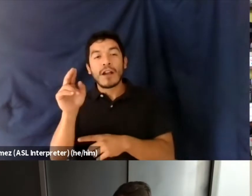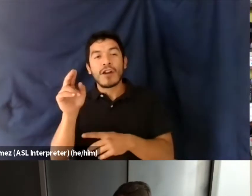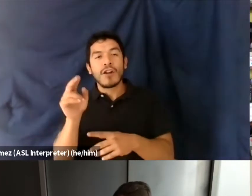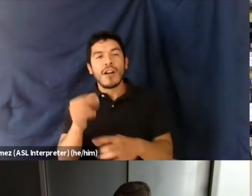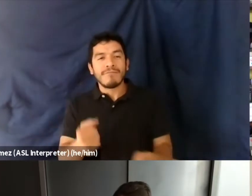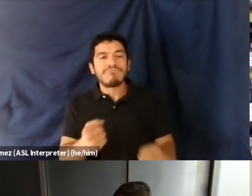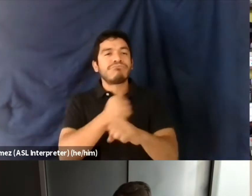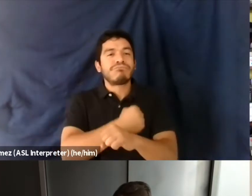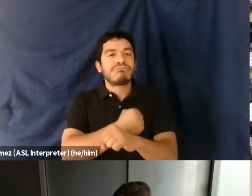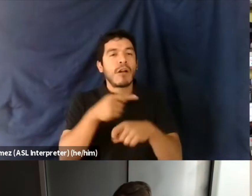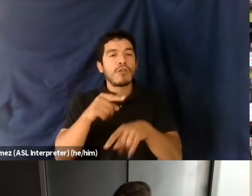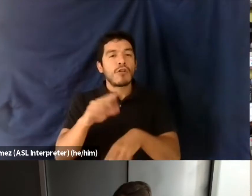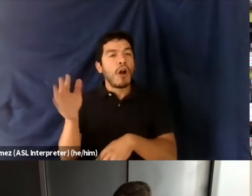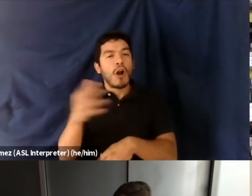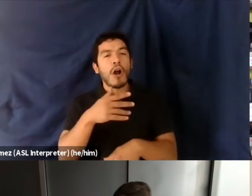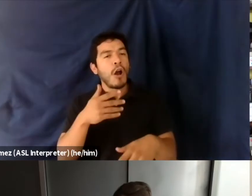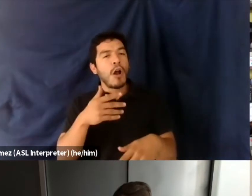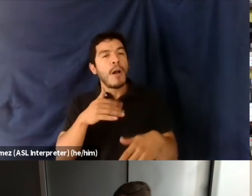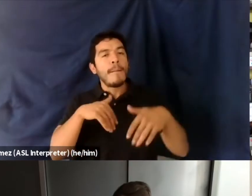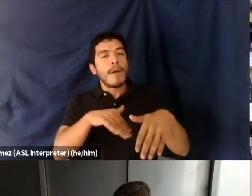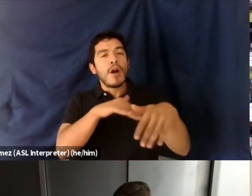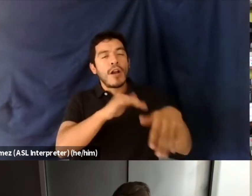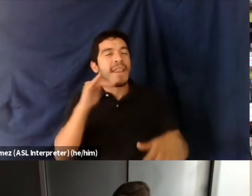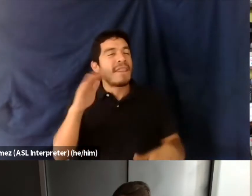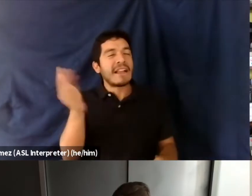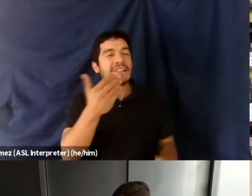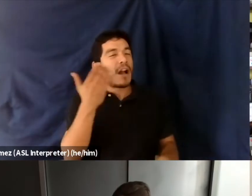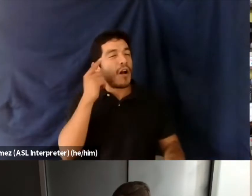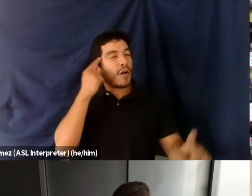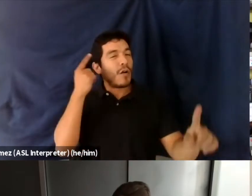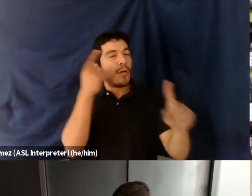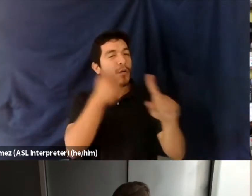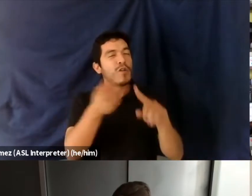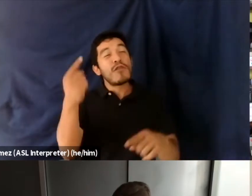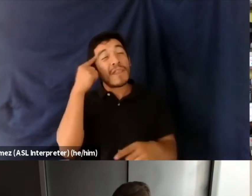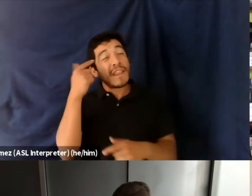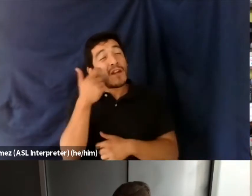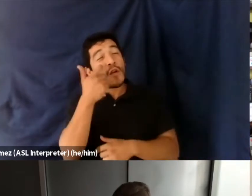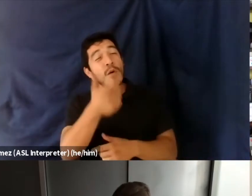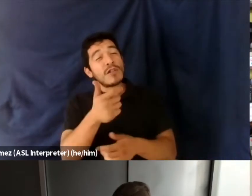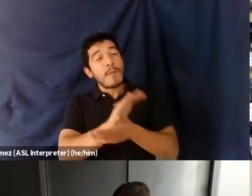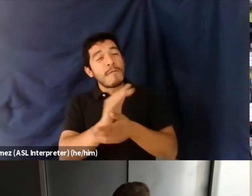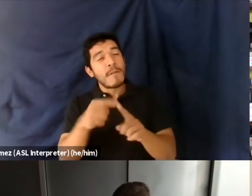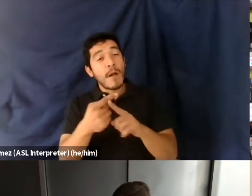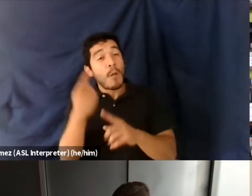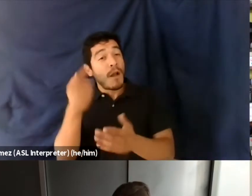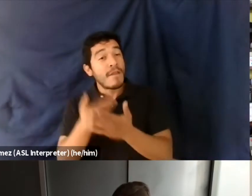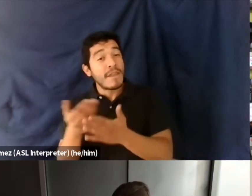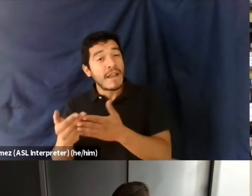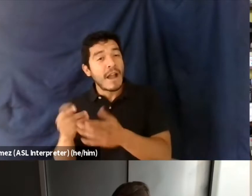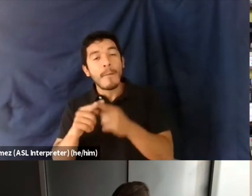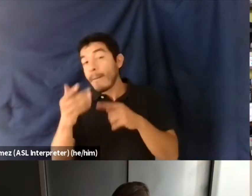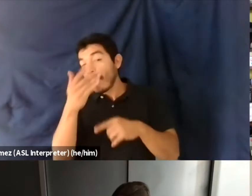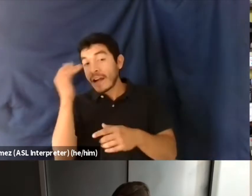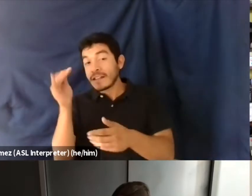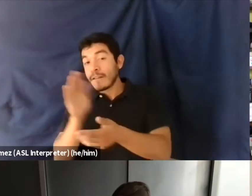And that's like our sort of granddaddy where like you think you're watching a film about one thing, but then because of the filmmaker and the implication